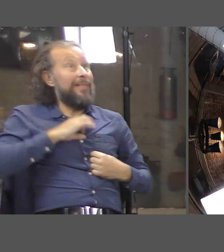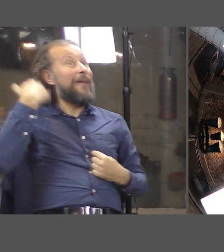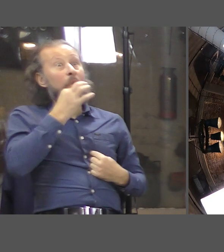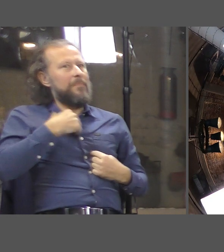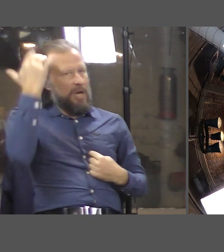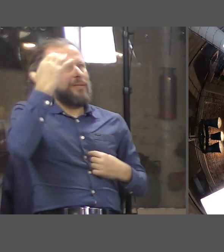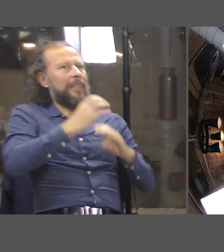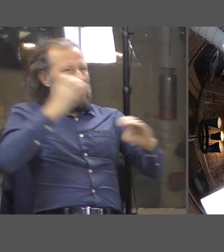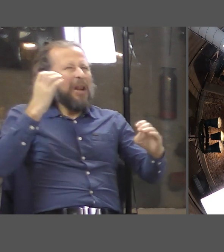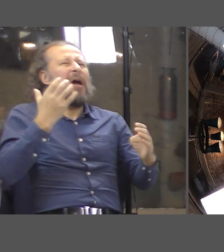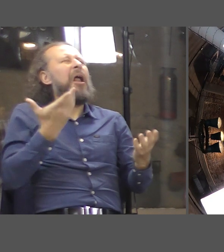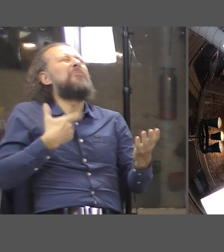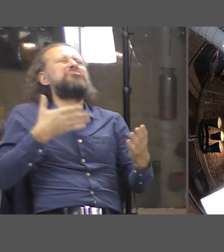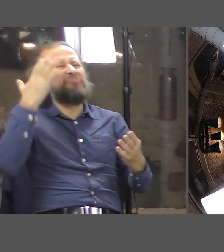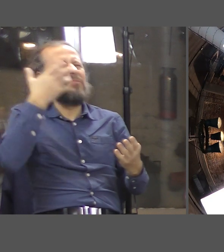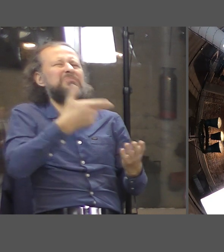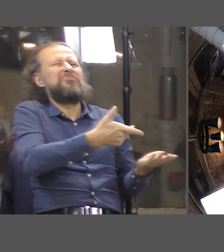I used to dream of doing that as well.